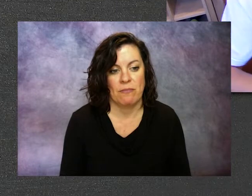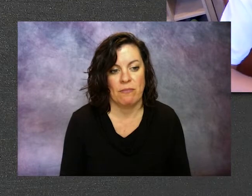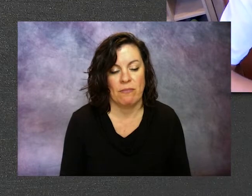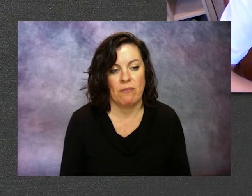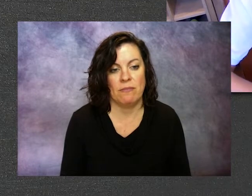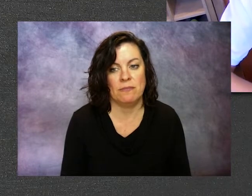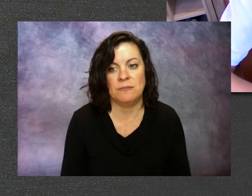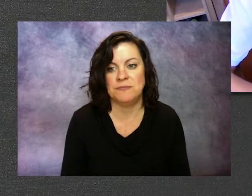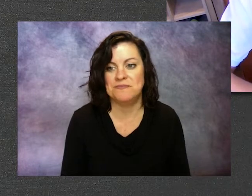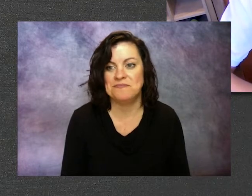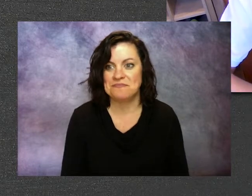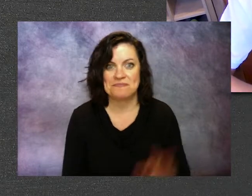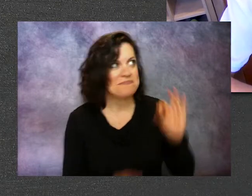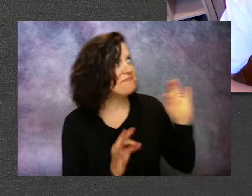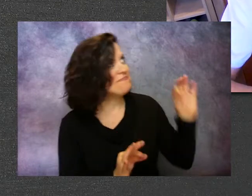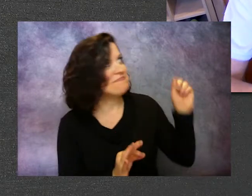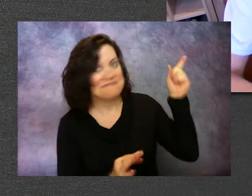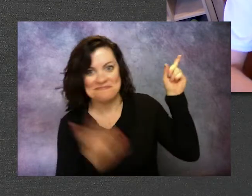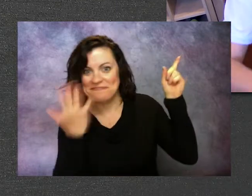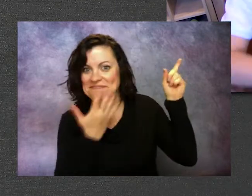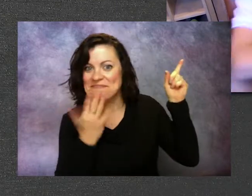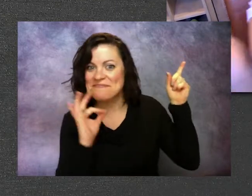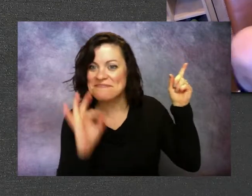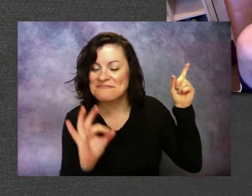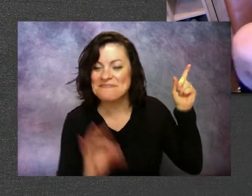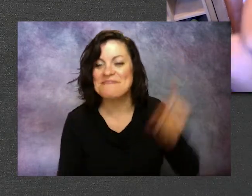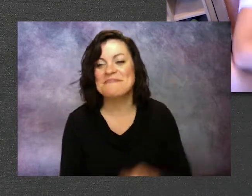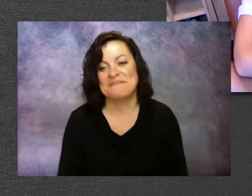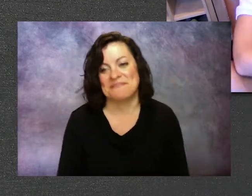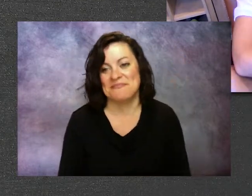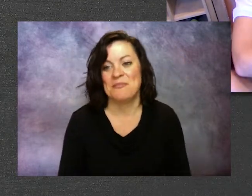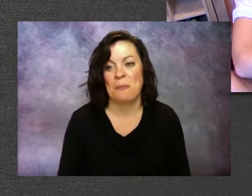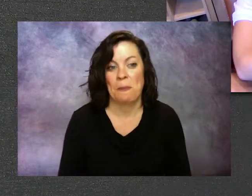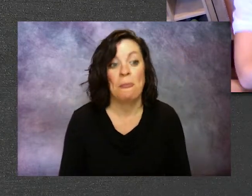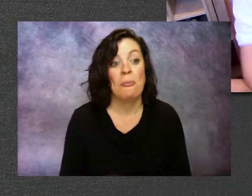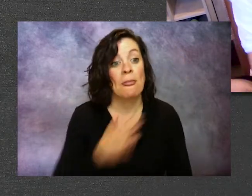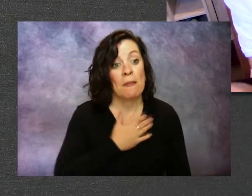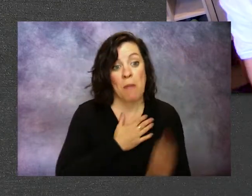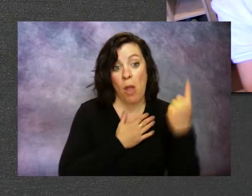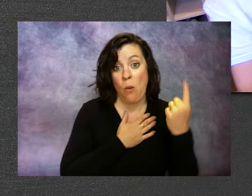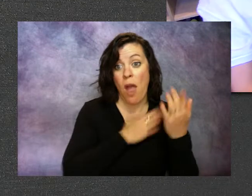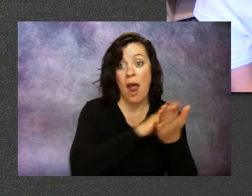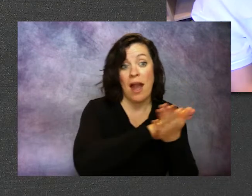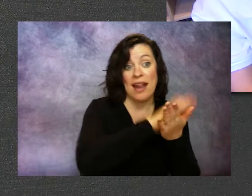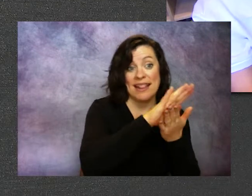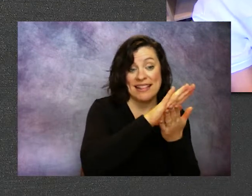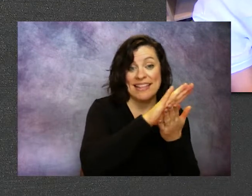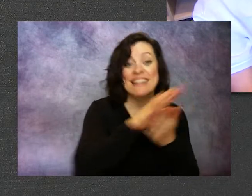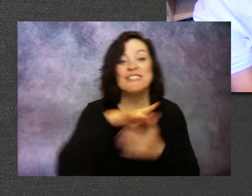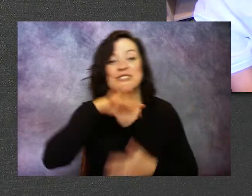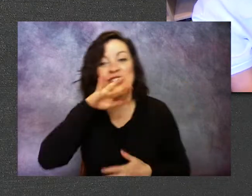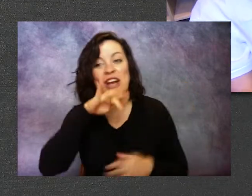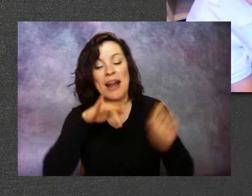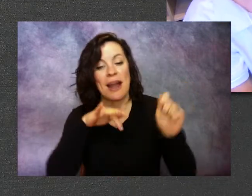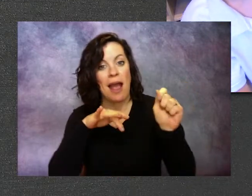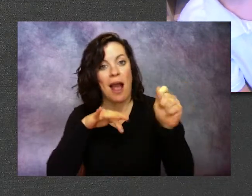Oh, yours came out really good. Thanks. Oh, look, I got my clean side and my dirty side and literally, I could have a puppet show, couldn't I?